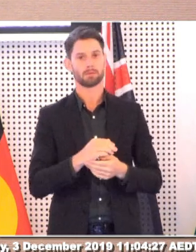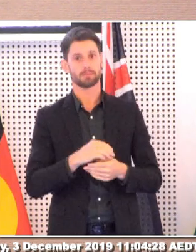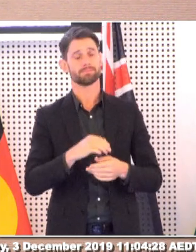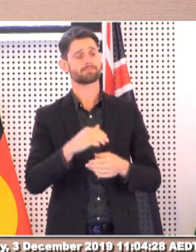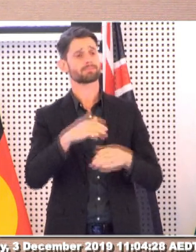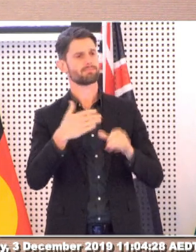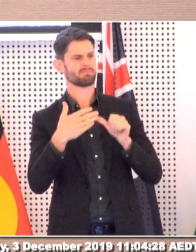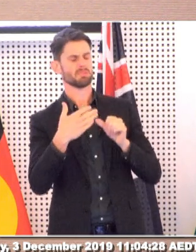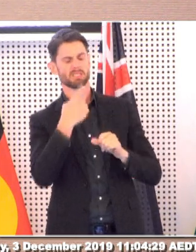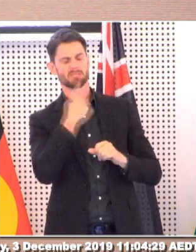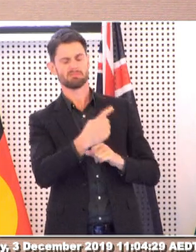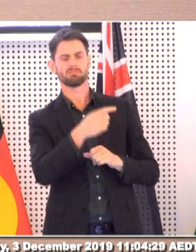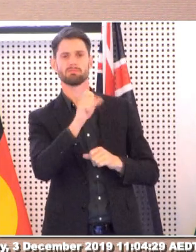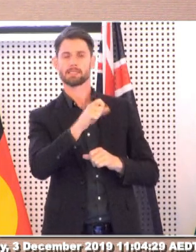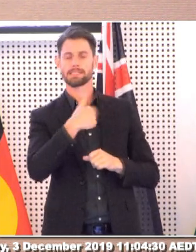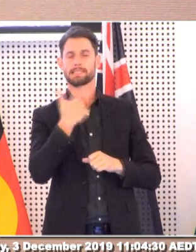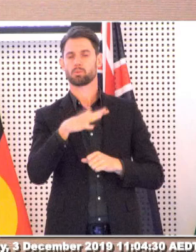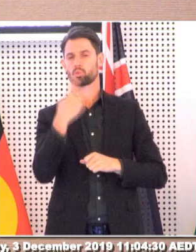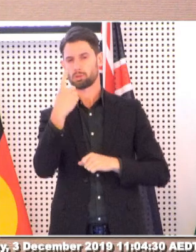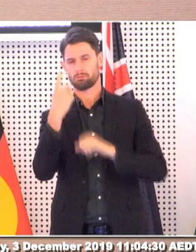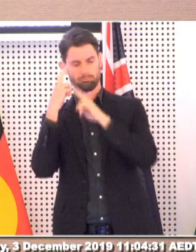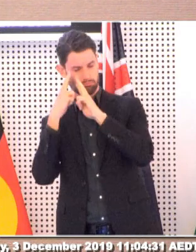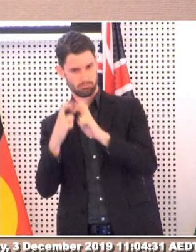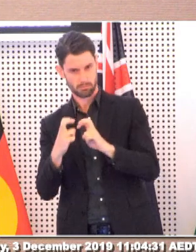is a project that I conducted in partnership